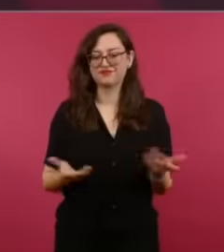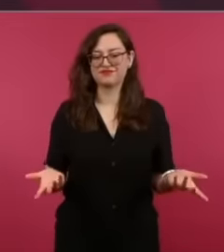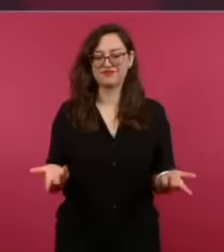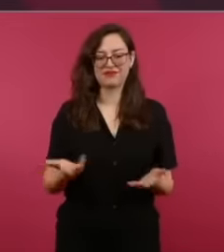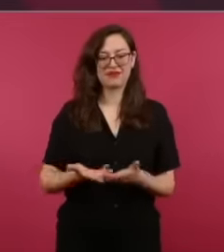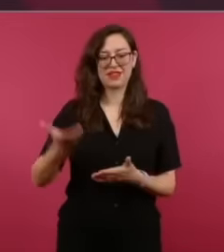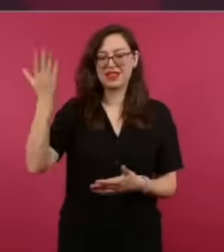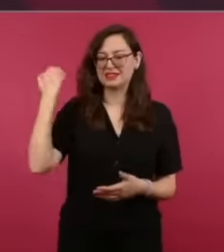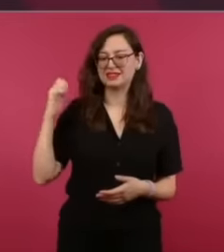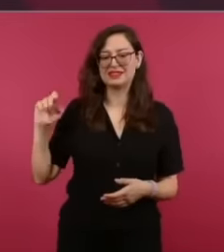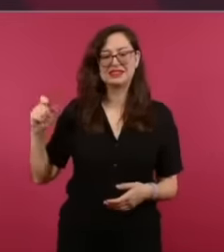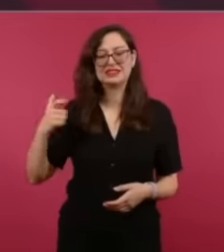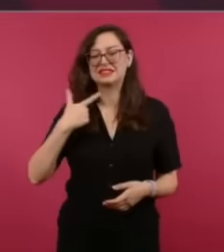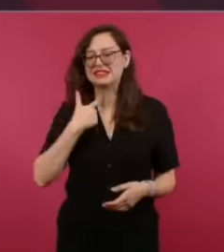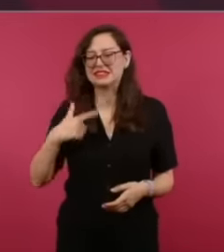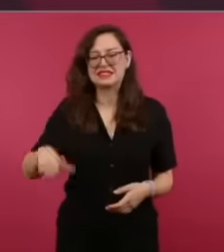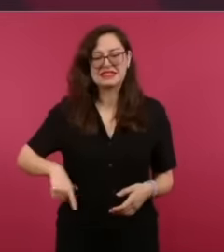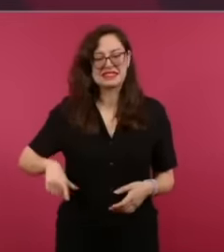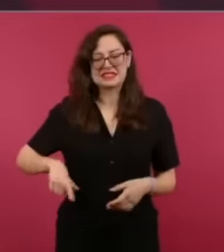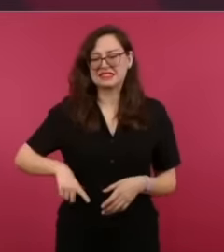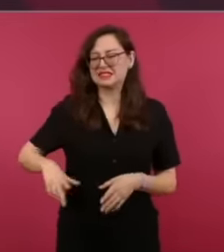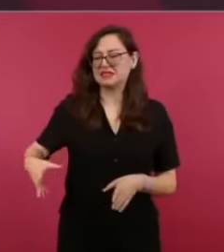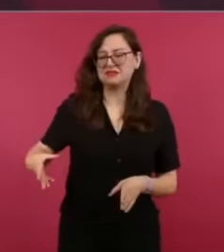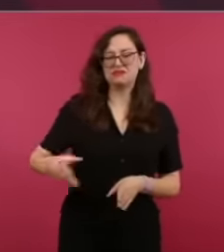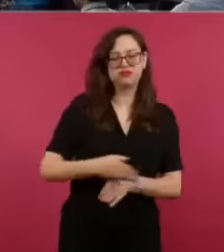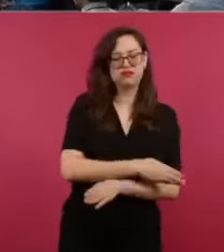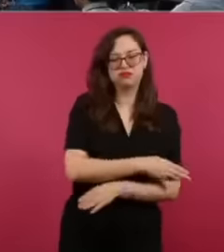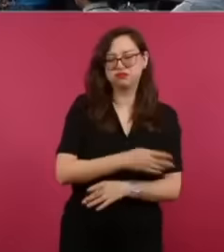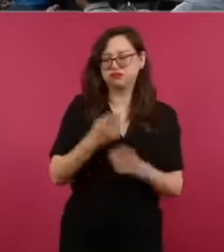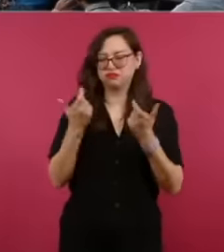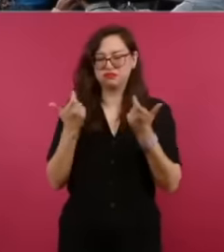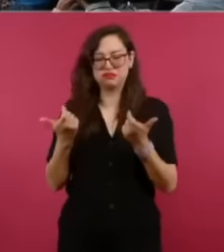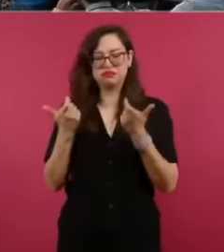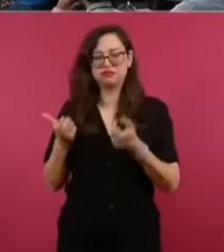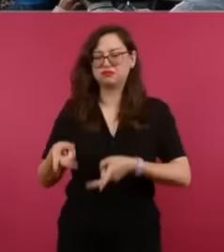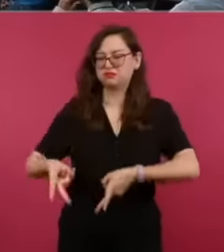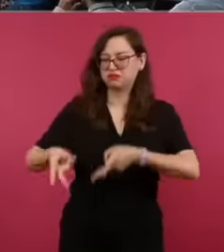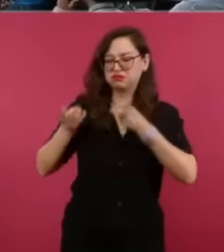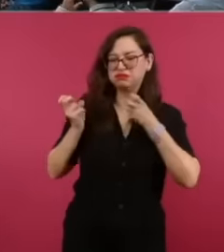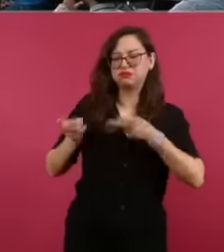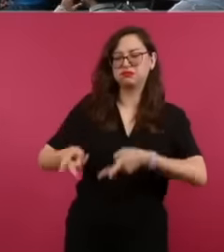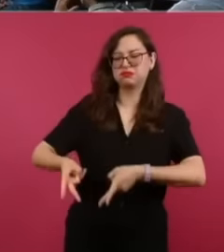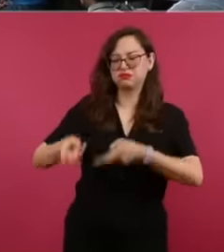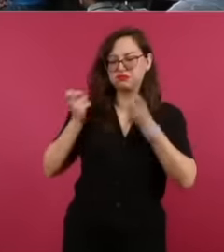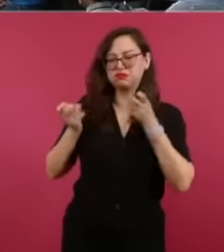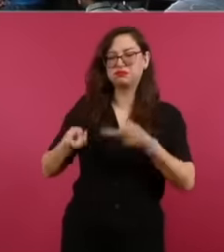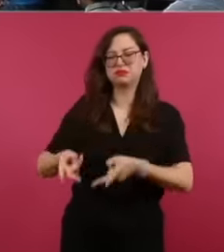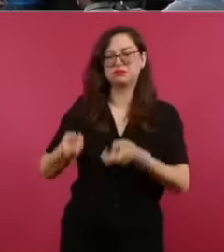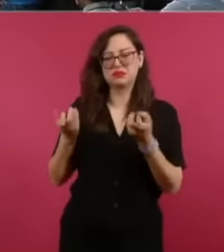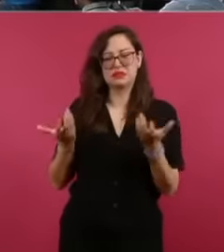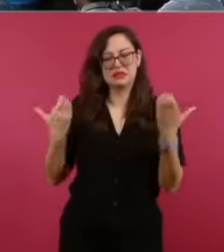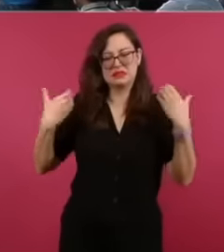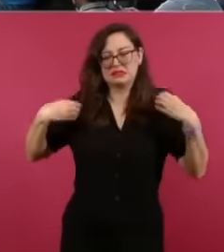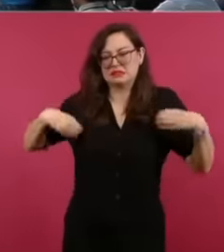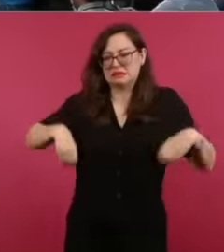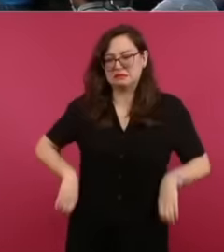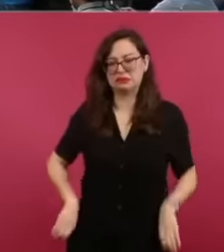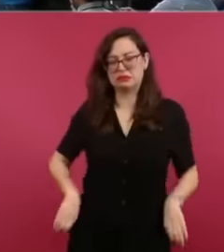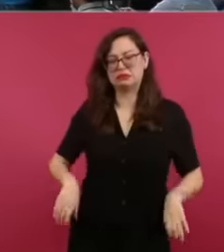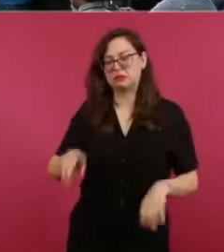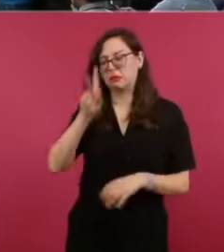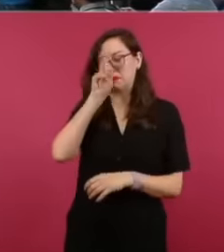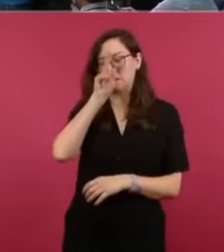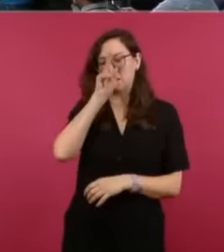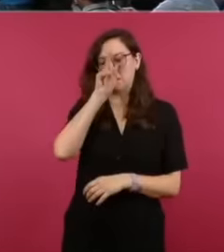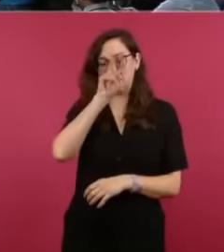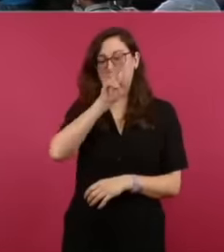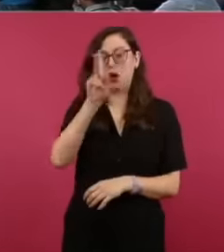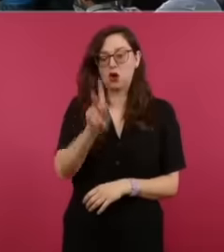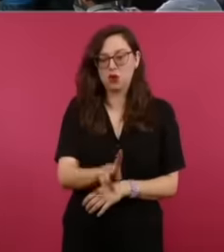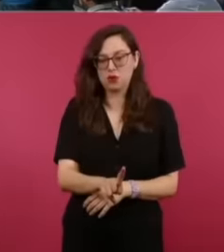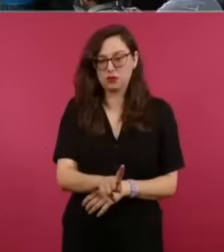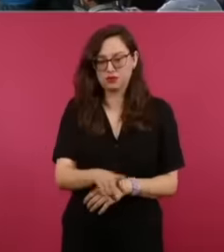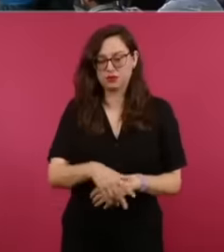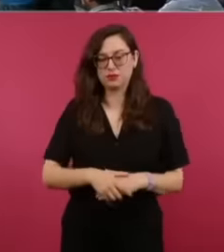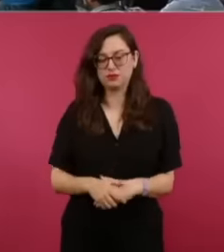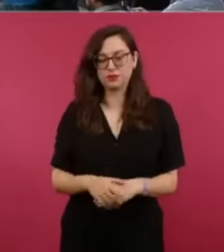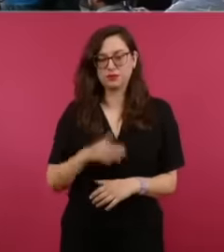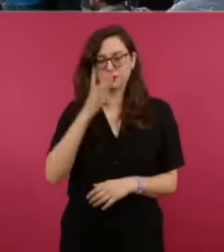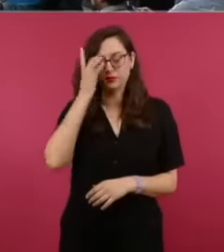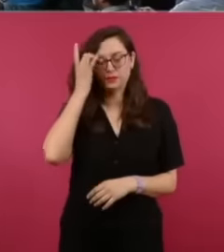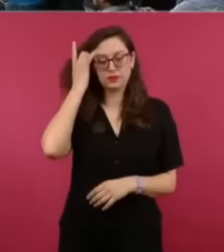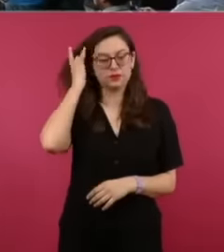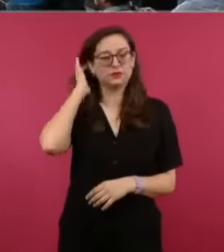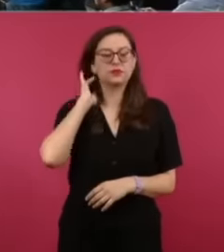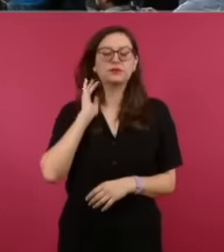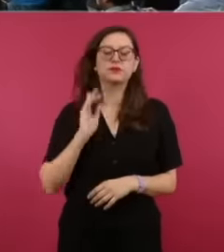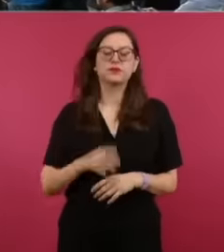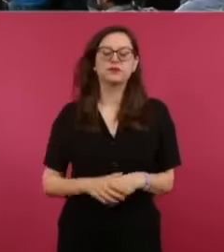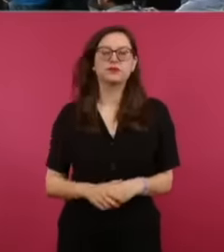more stolen than we imagined Here is a list of some cases